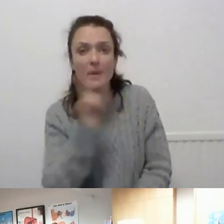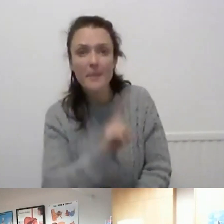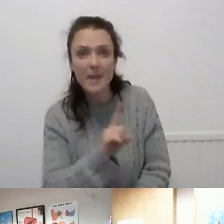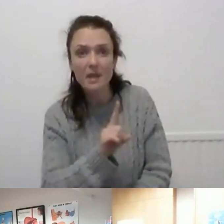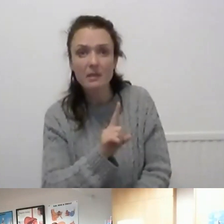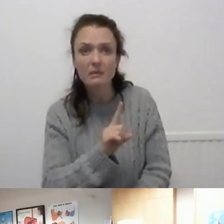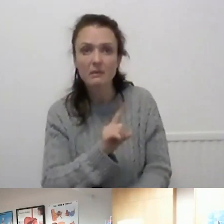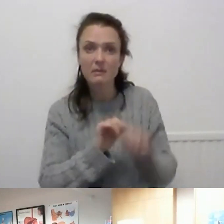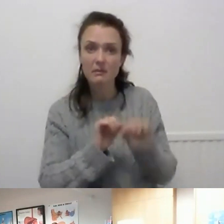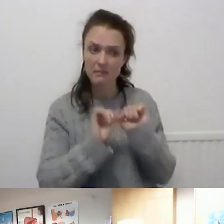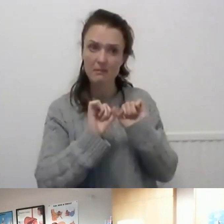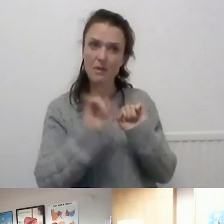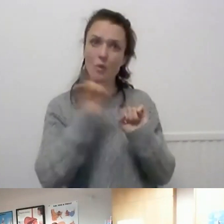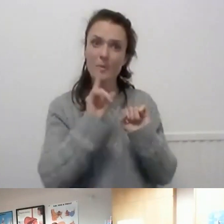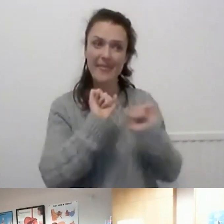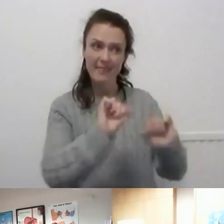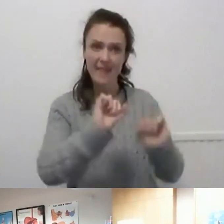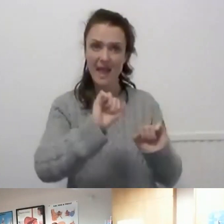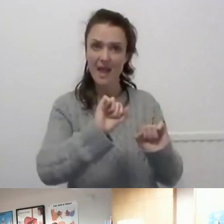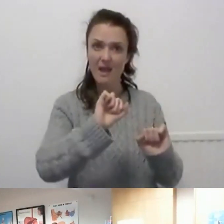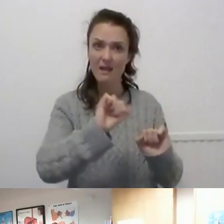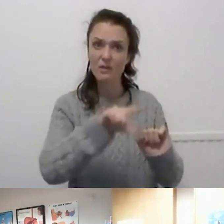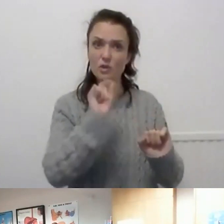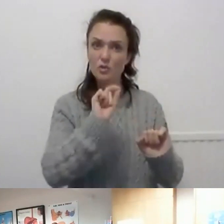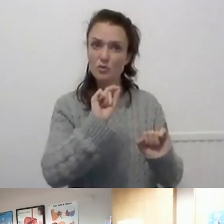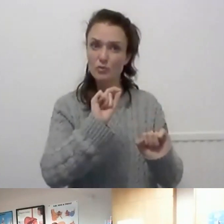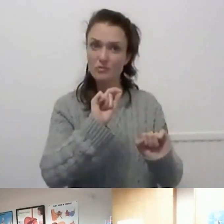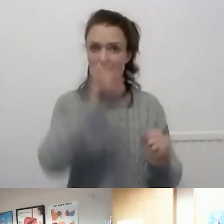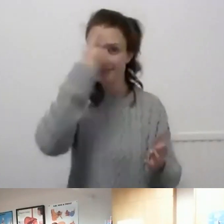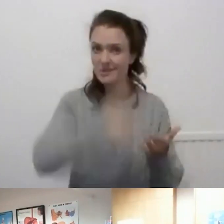choice to have it and if they're offered it. And I mean, finally, just to point out that most women